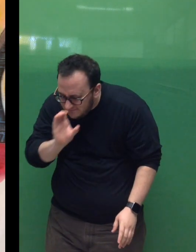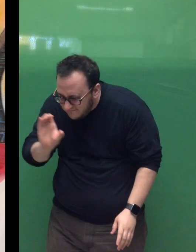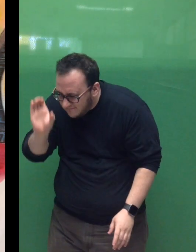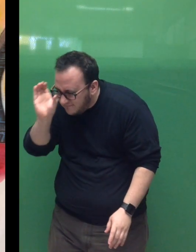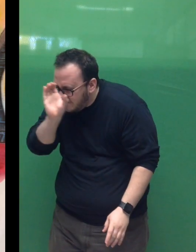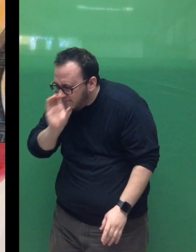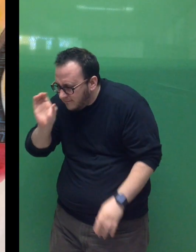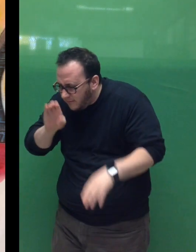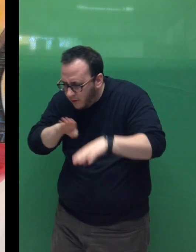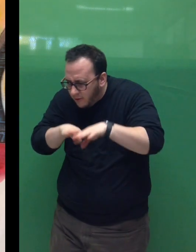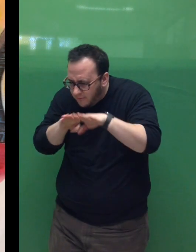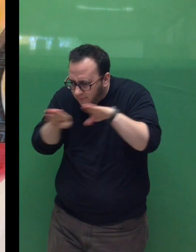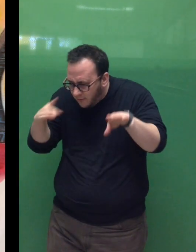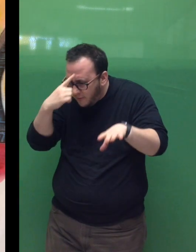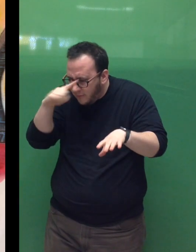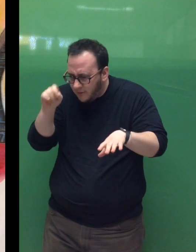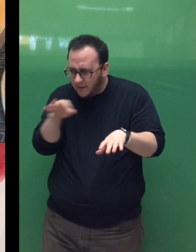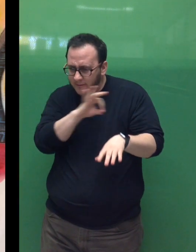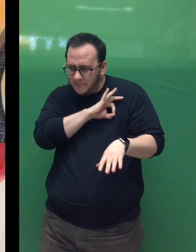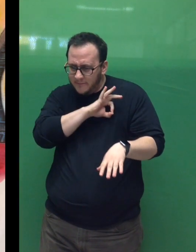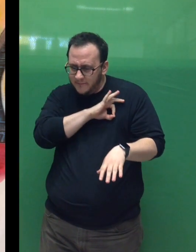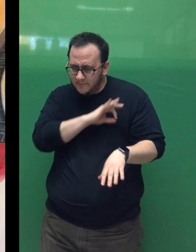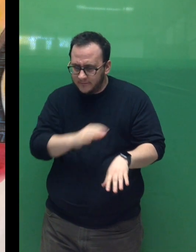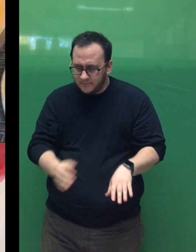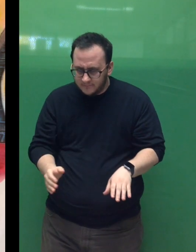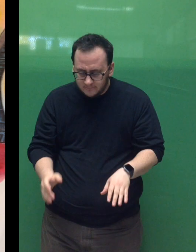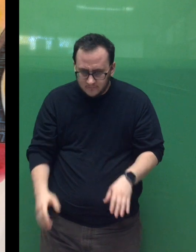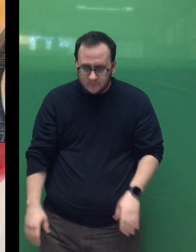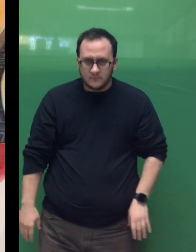And began searching everywhere on the floor for his lost button.